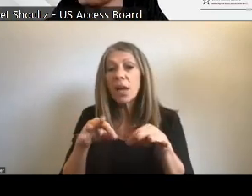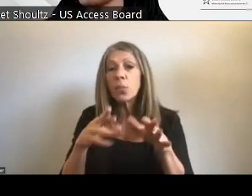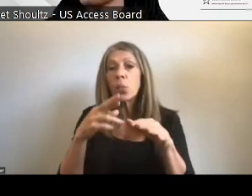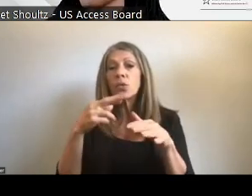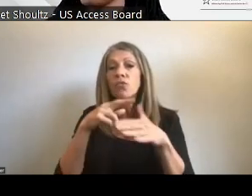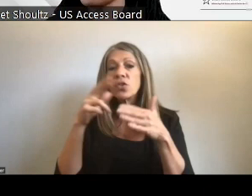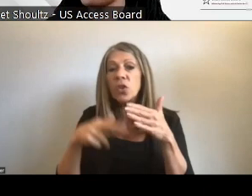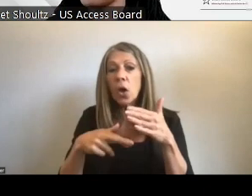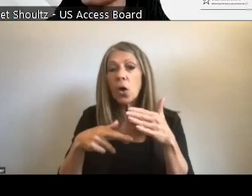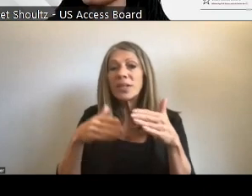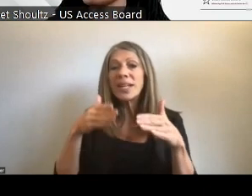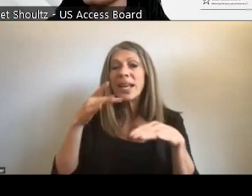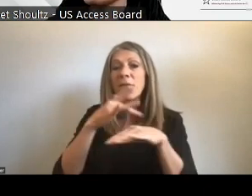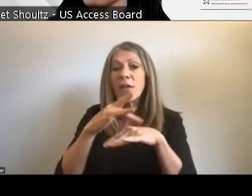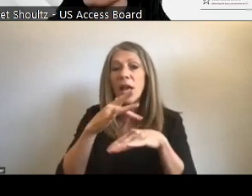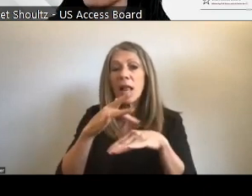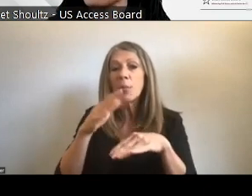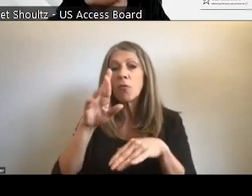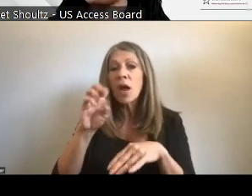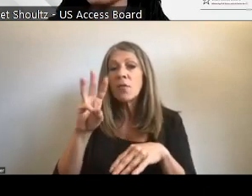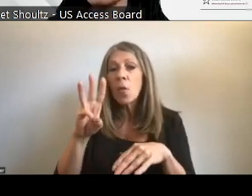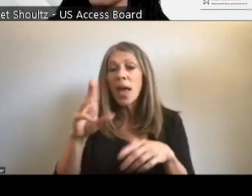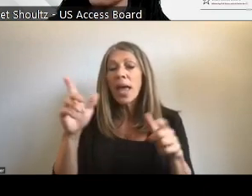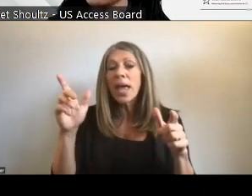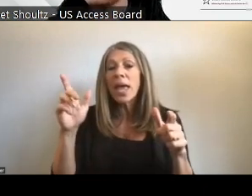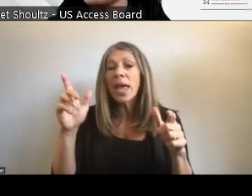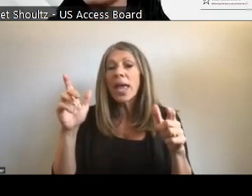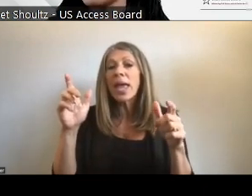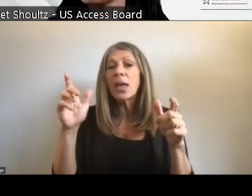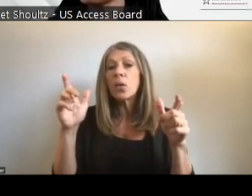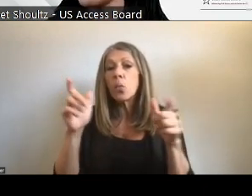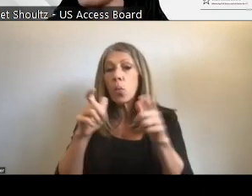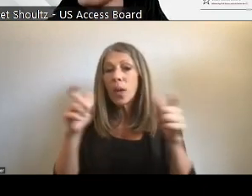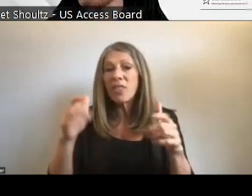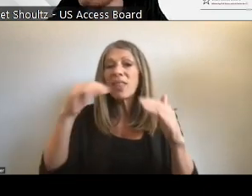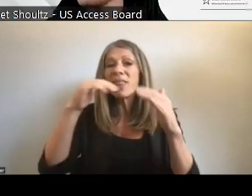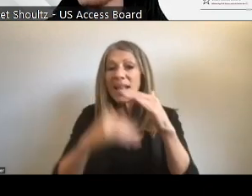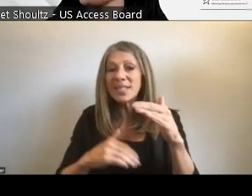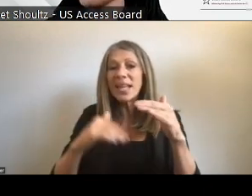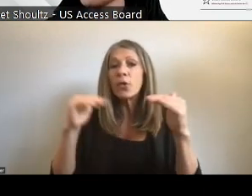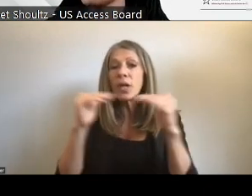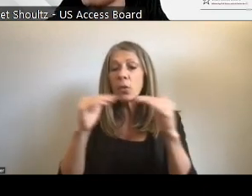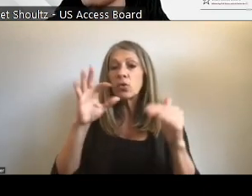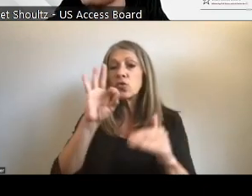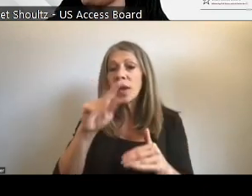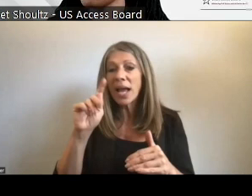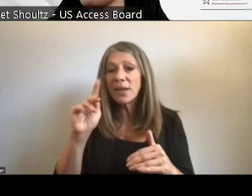available right-of-way width less than or equal to nine feet measured from the curb line to the